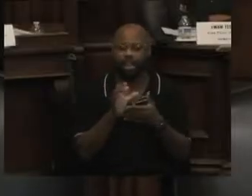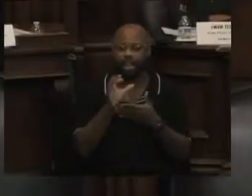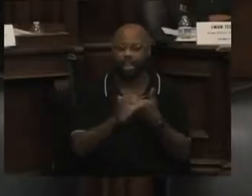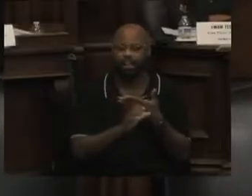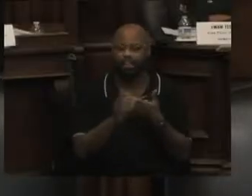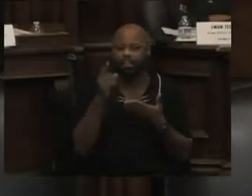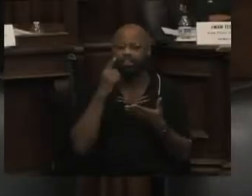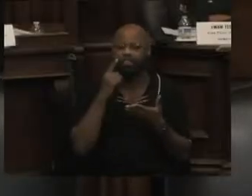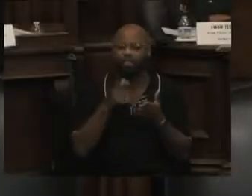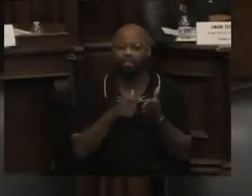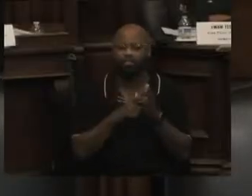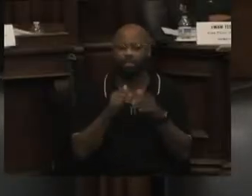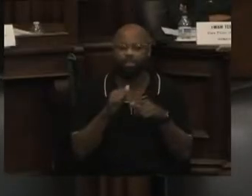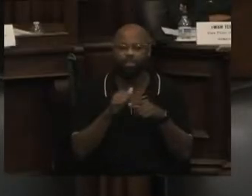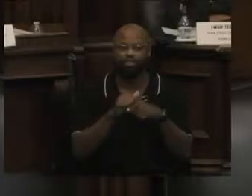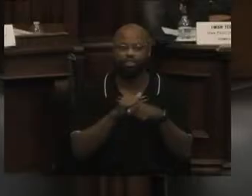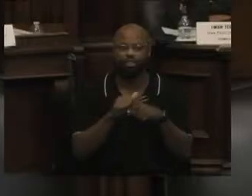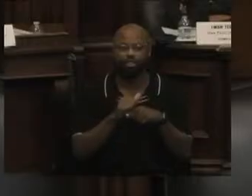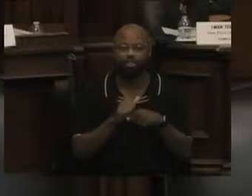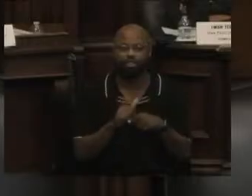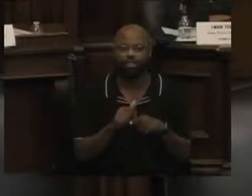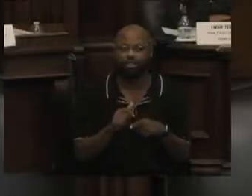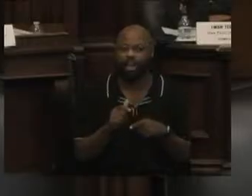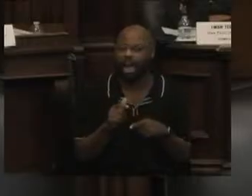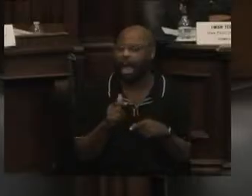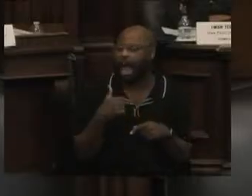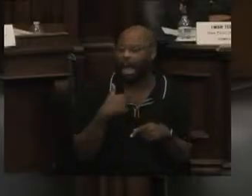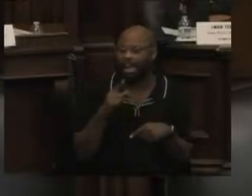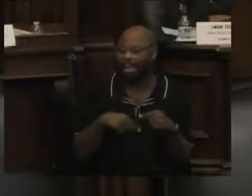is there someone in the city